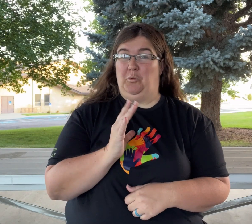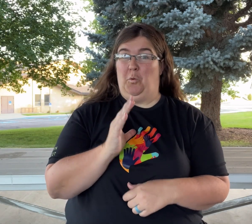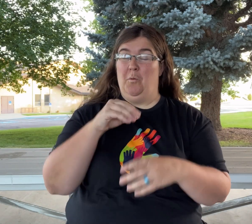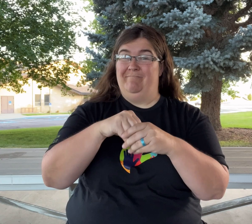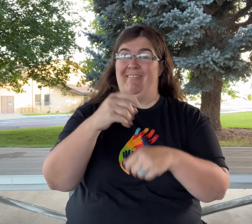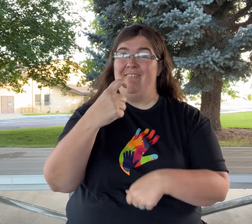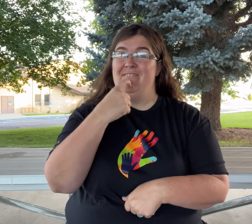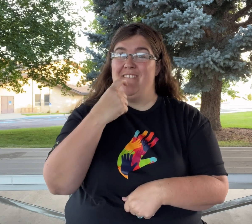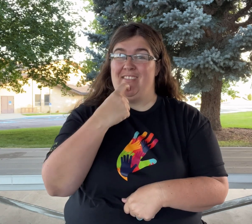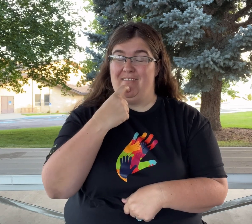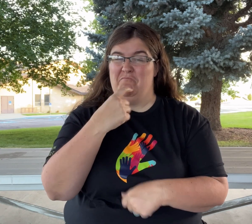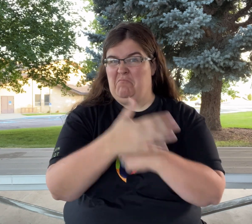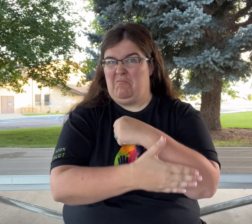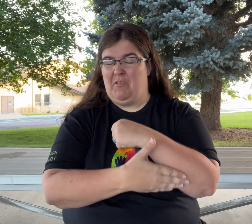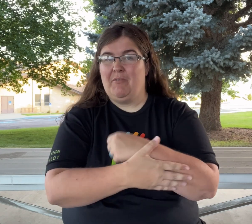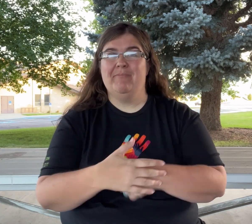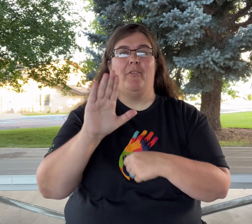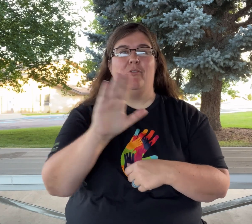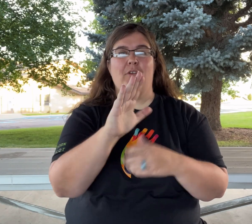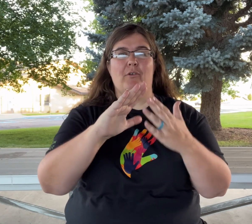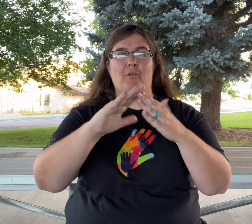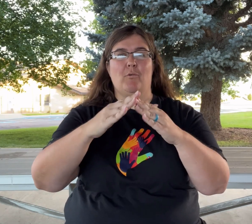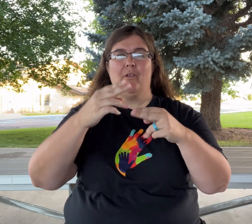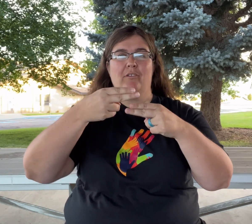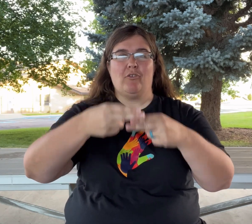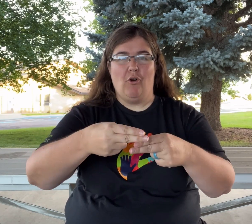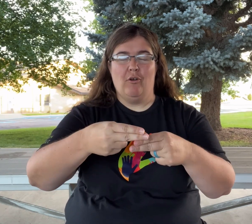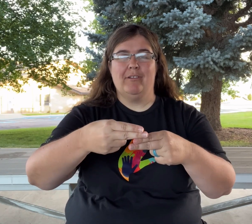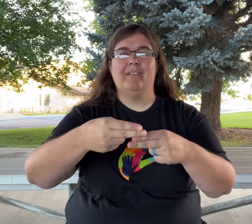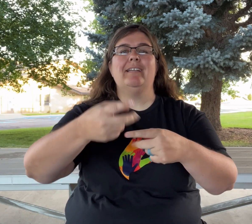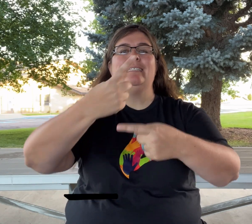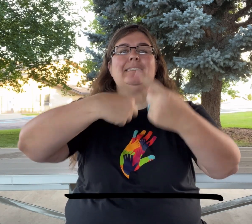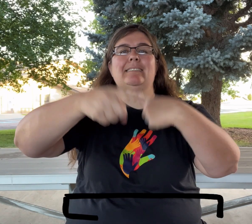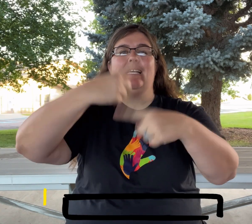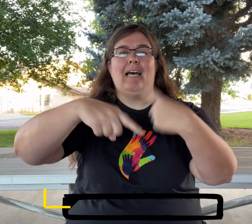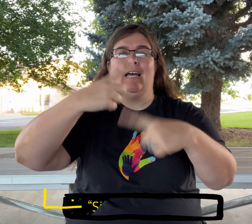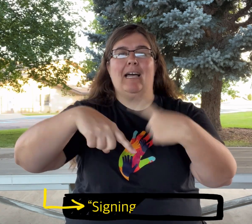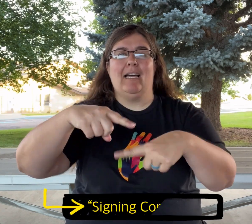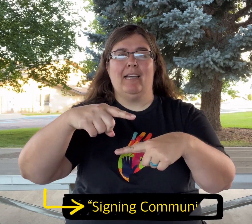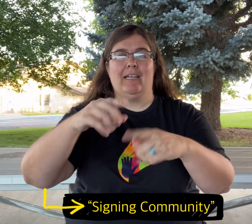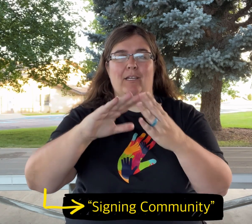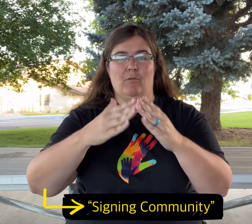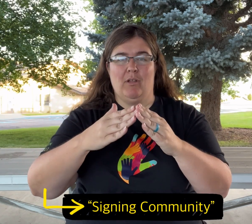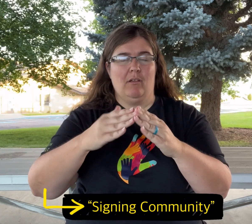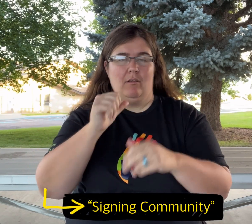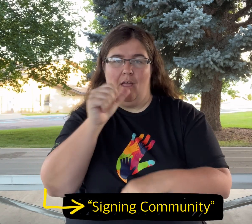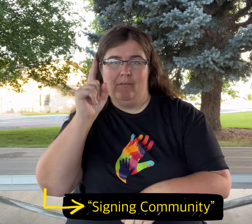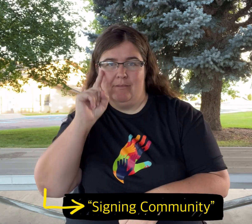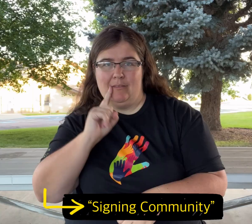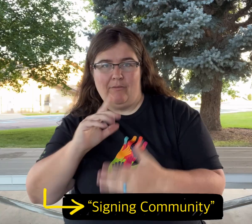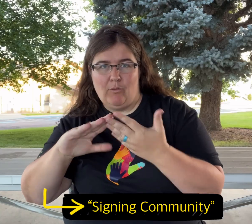It's cool, in the country of Finland, their community is called the signing community,